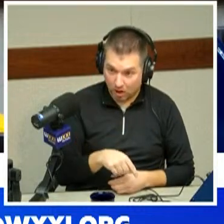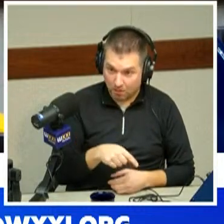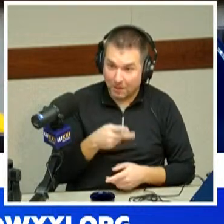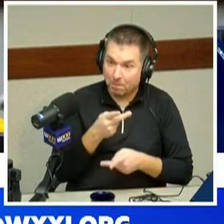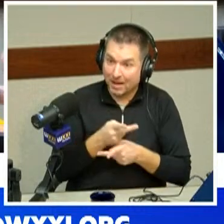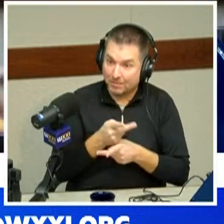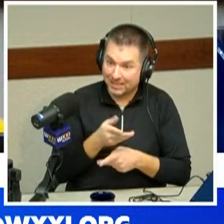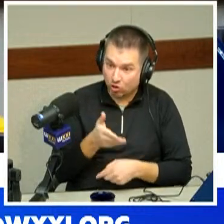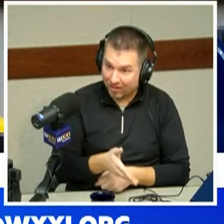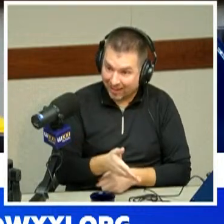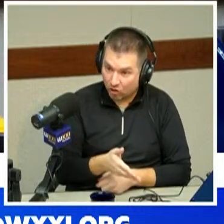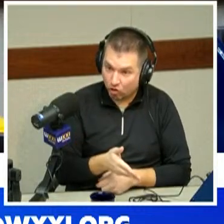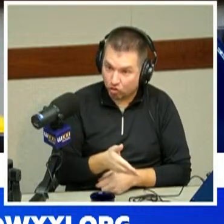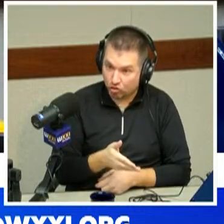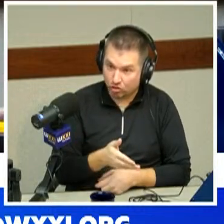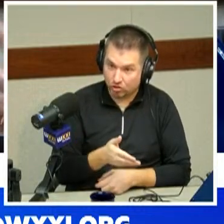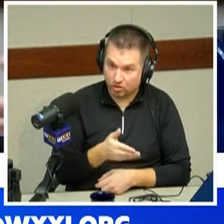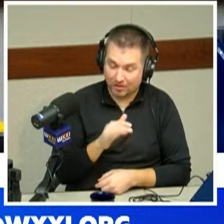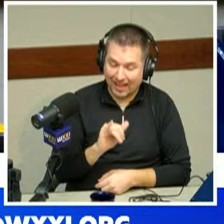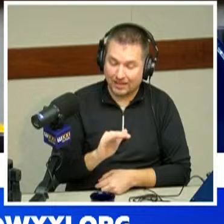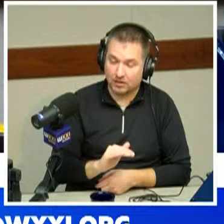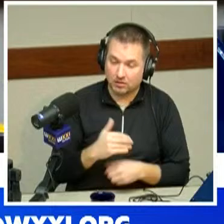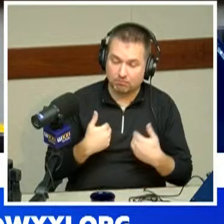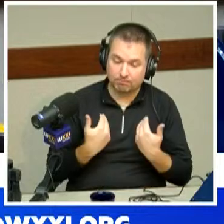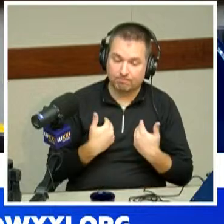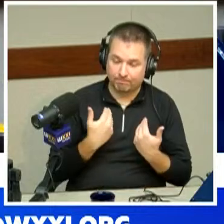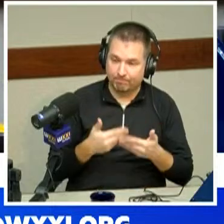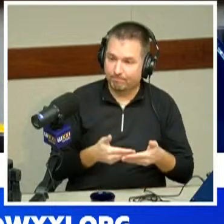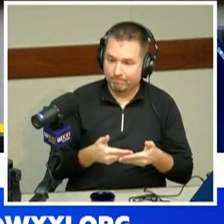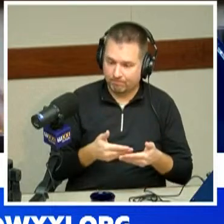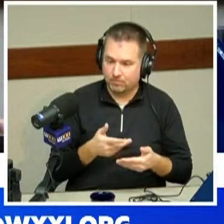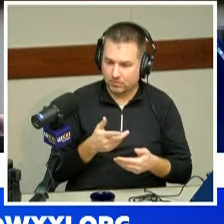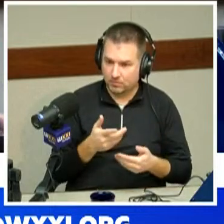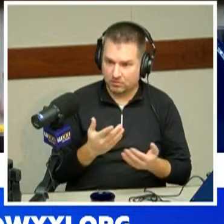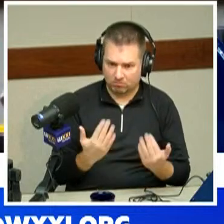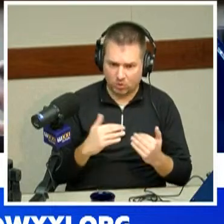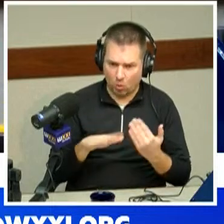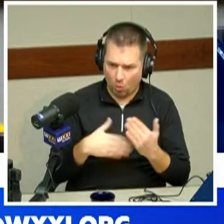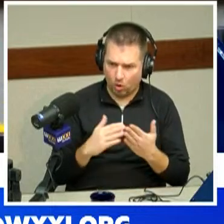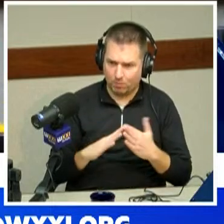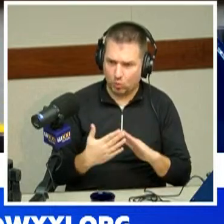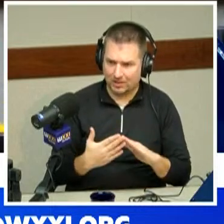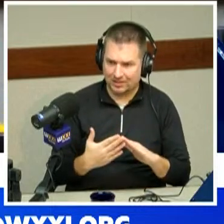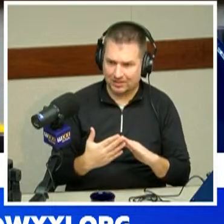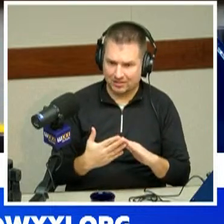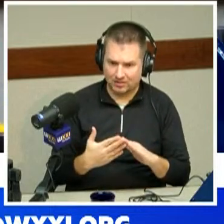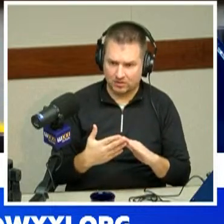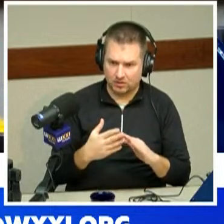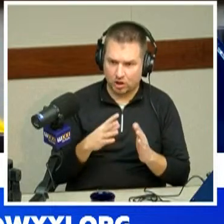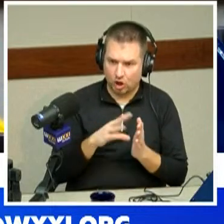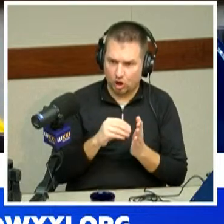are there really allowing a whole Community um welcoming them and learning the language together